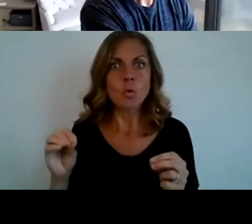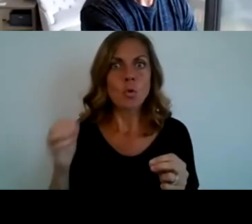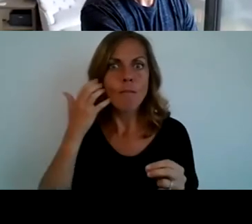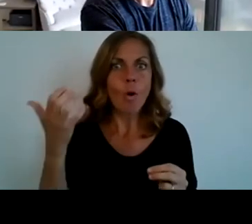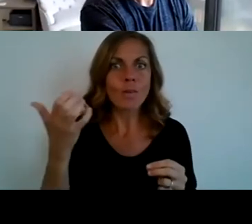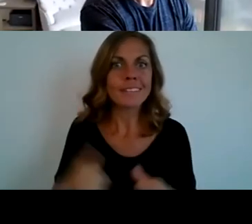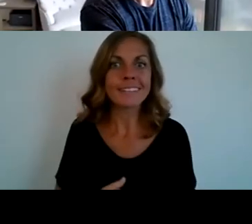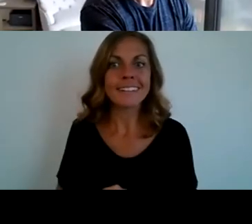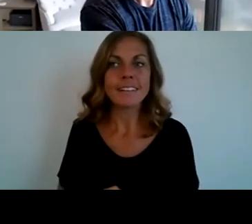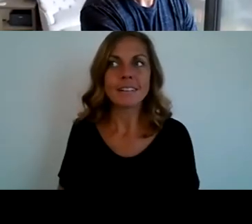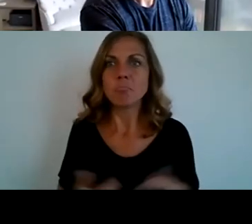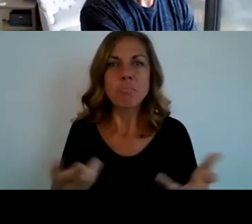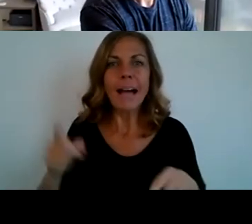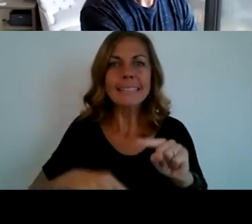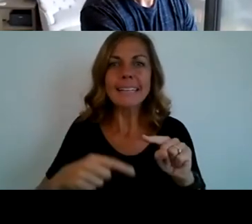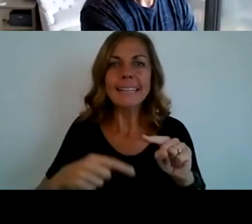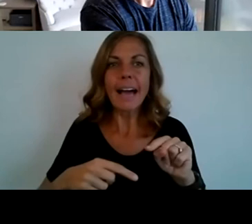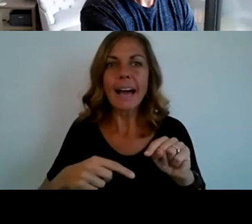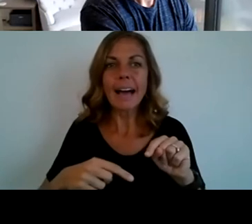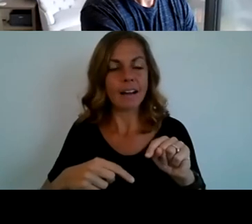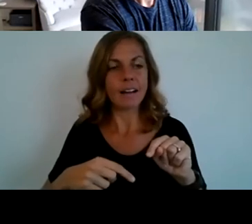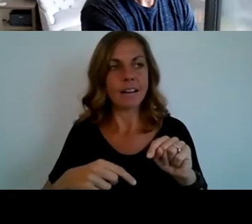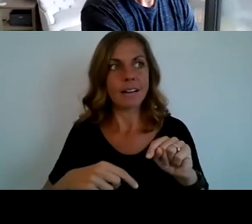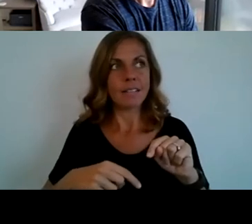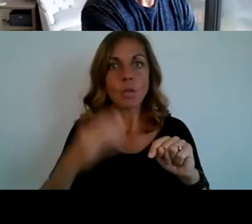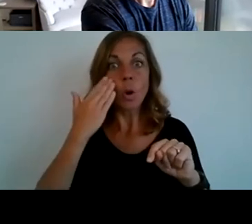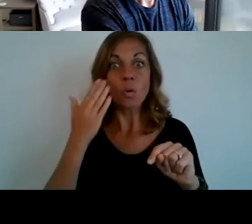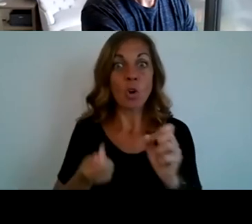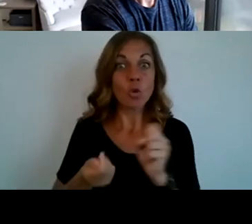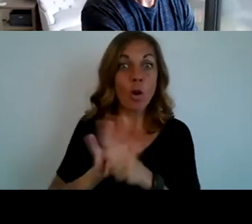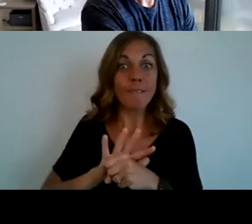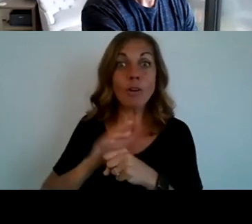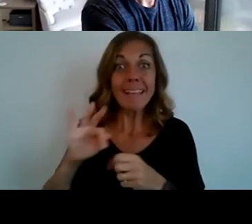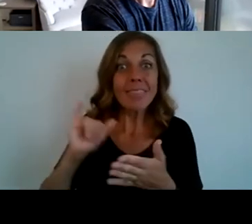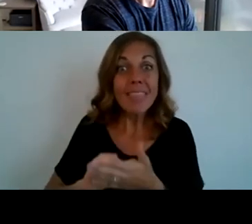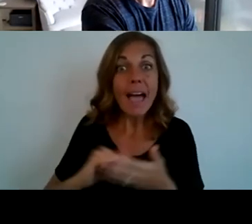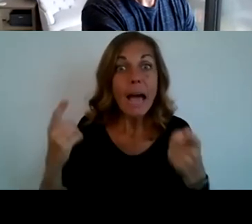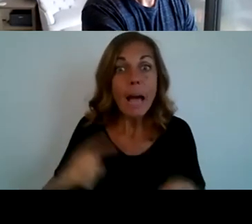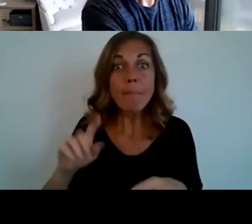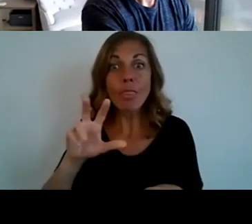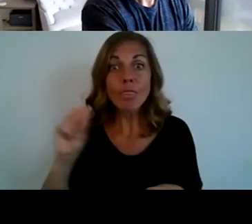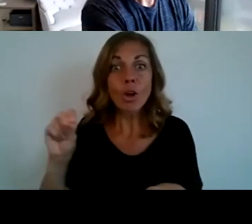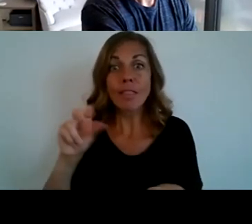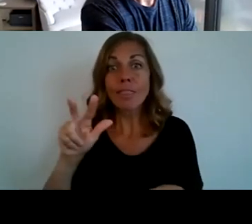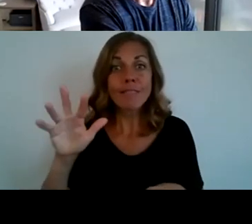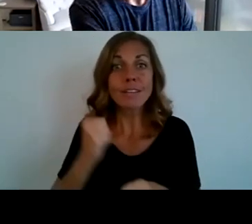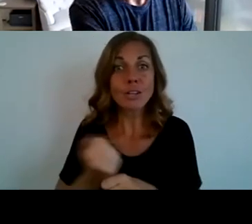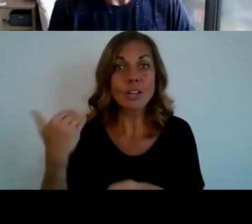living with now, if that happened, you know, 30, 35 years ago, how would we have coped?